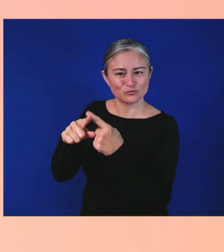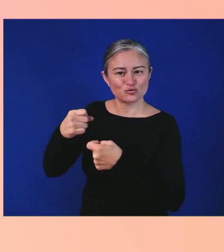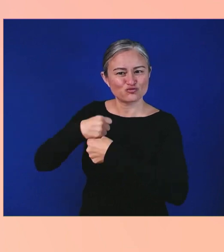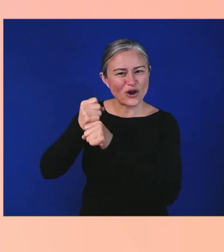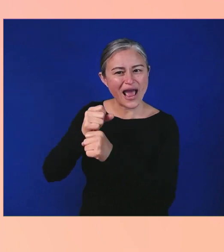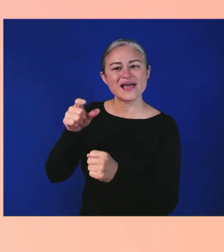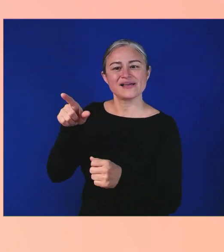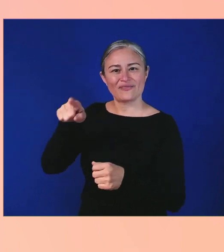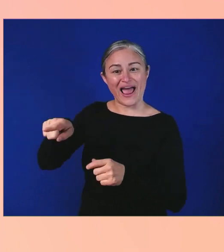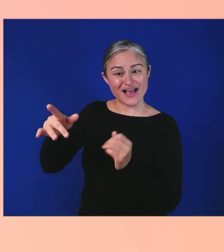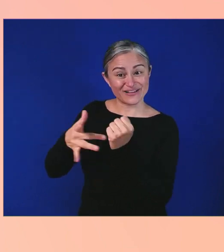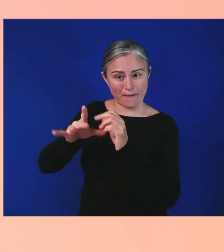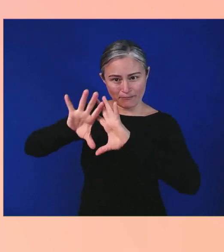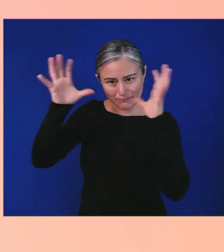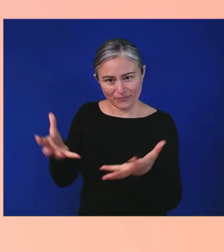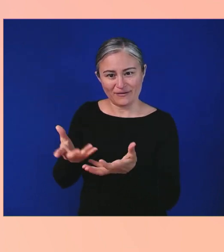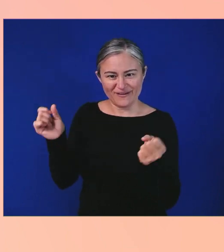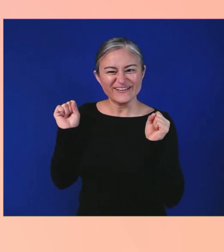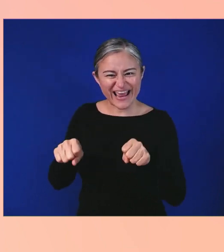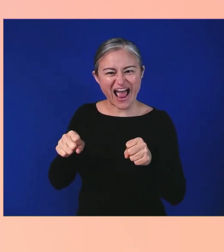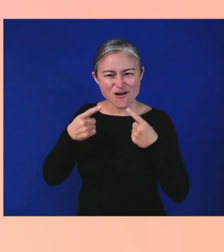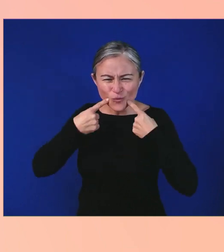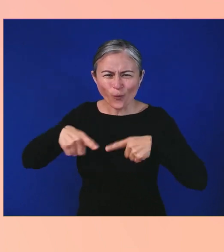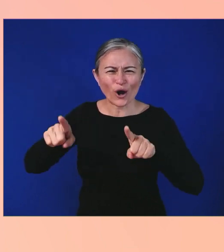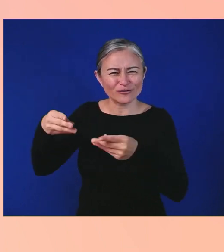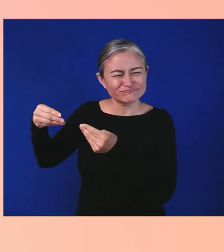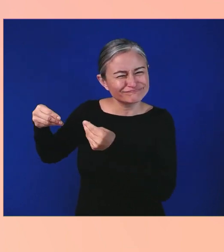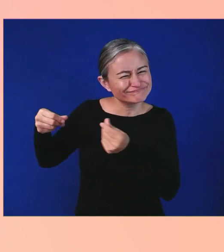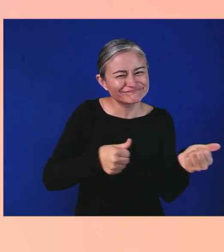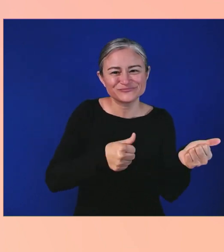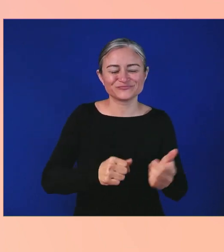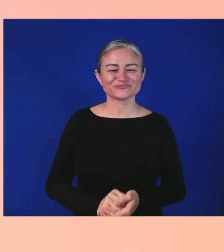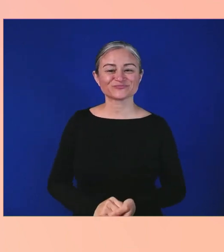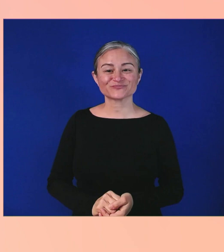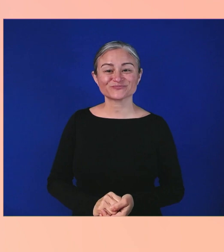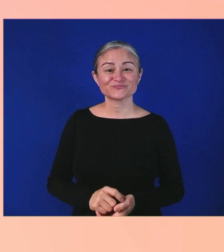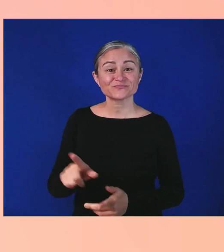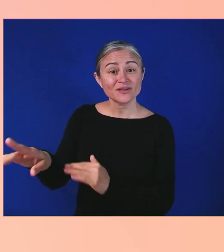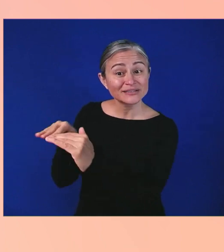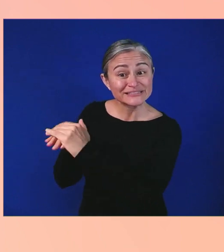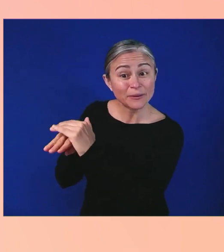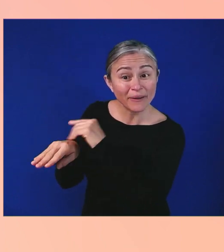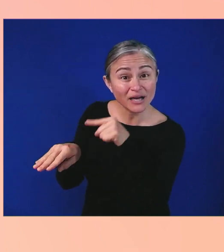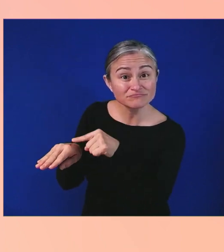An accessibility champ is someone who has empathy and asks questions